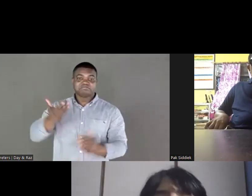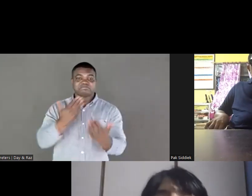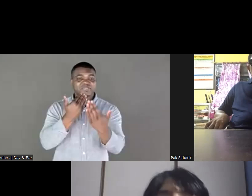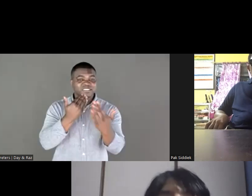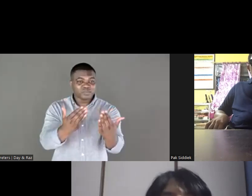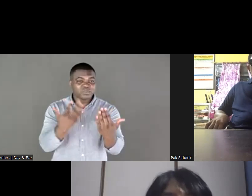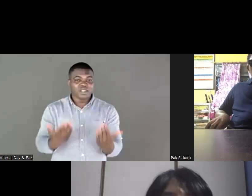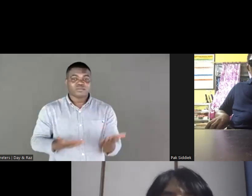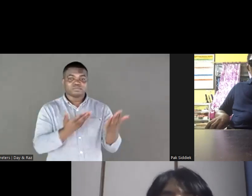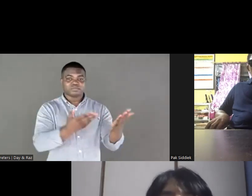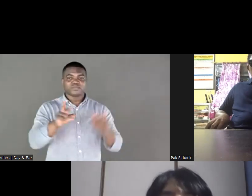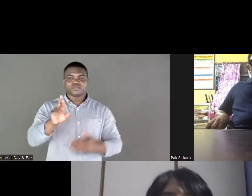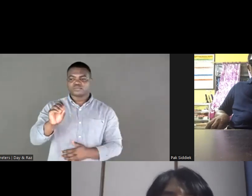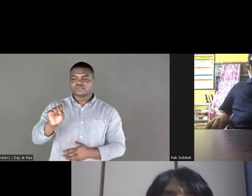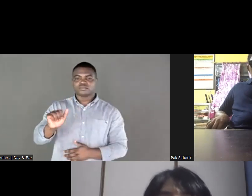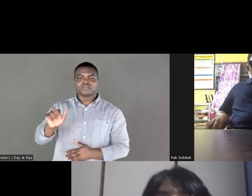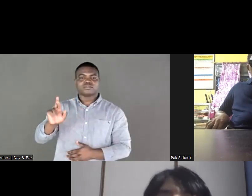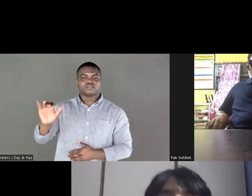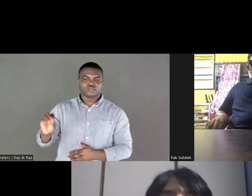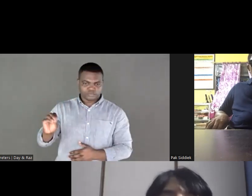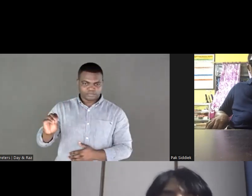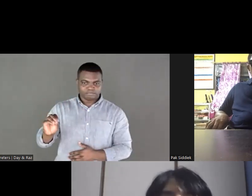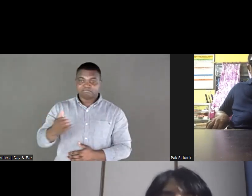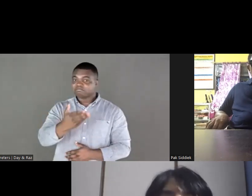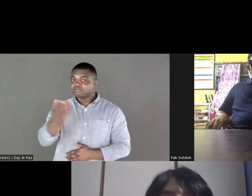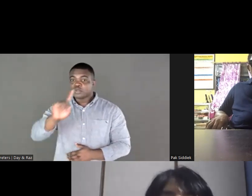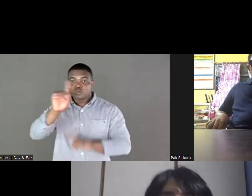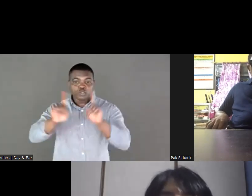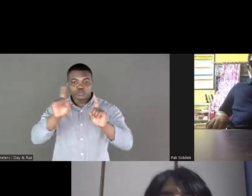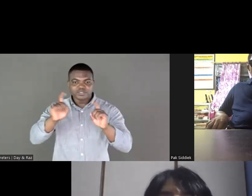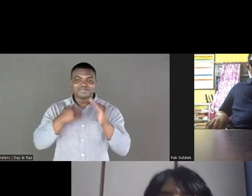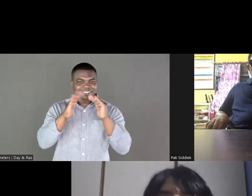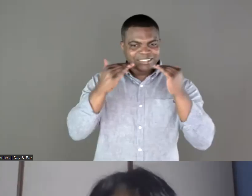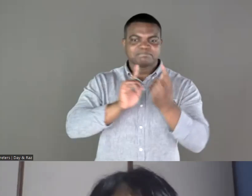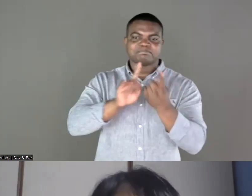much, Amber, for explaining the process of breach and what are the experiences